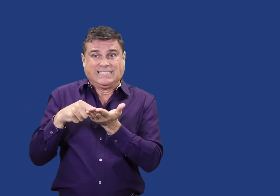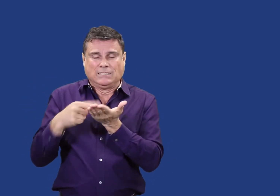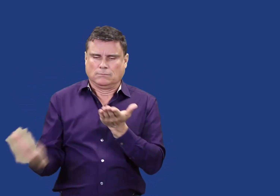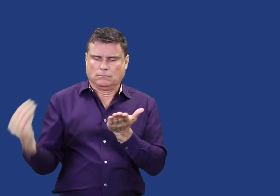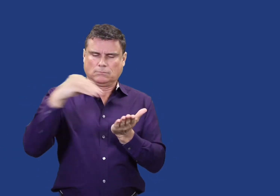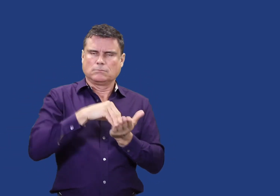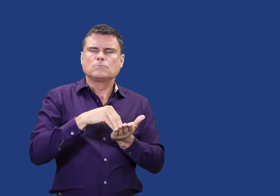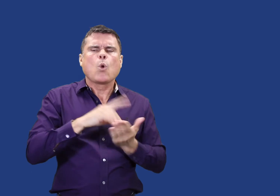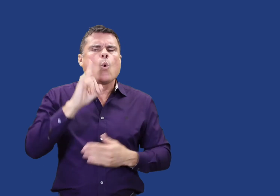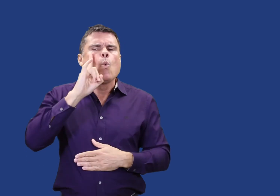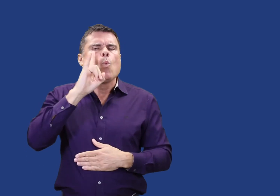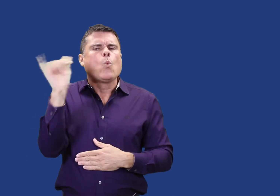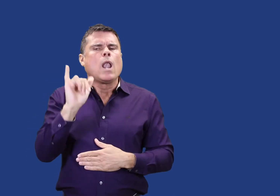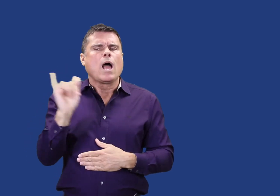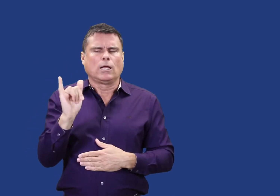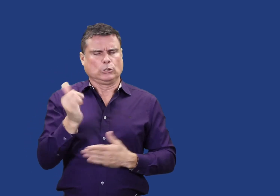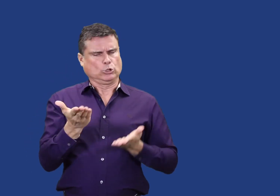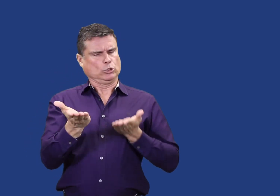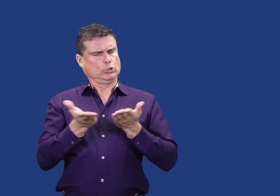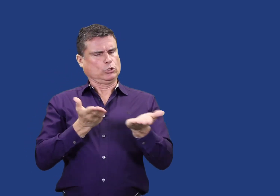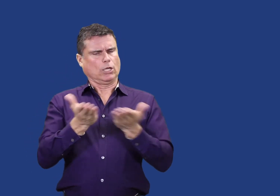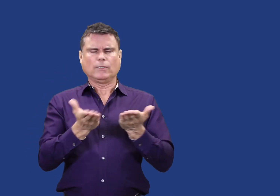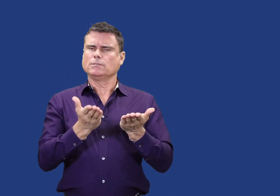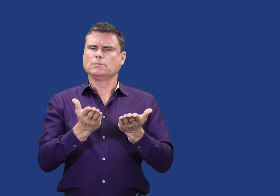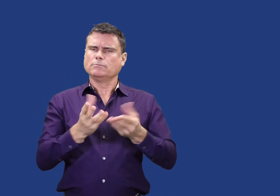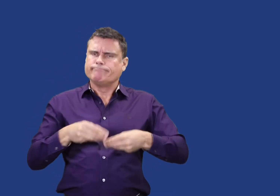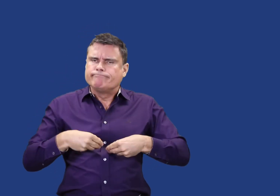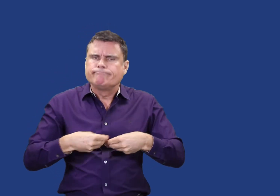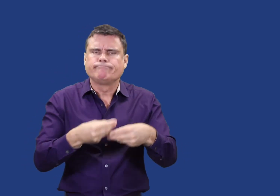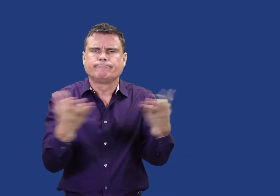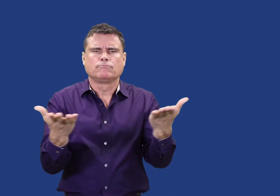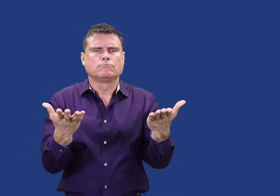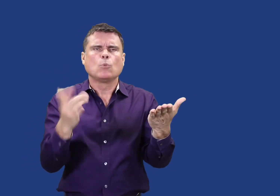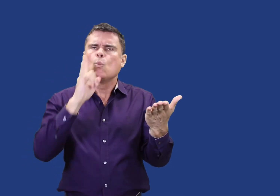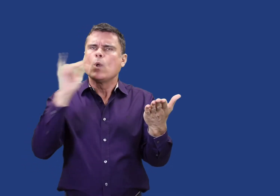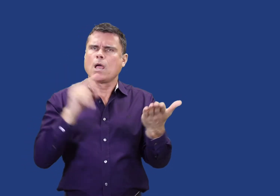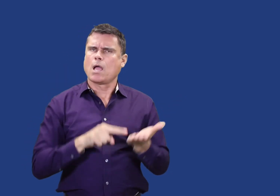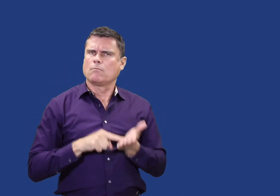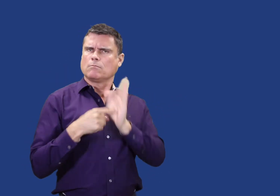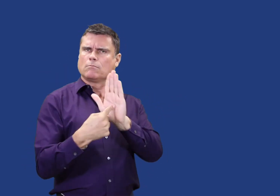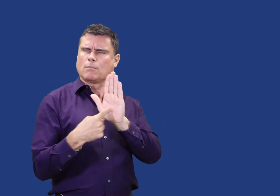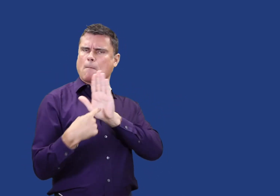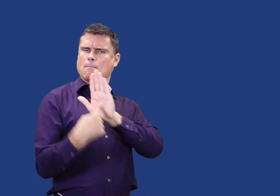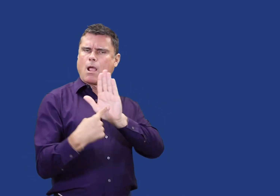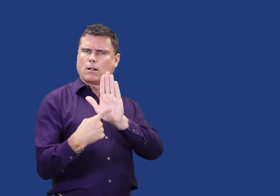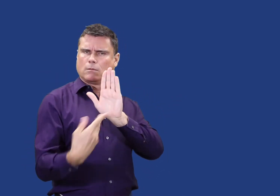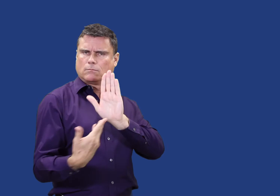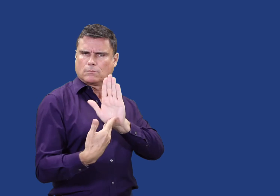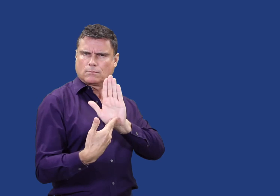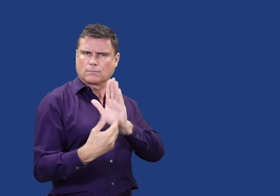INTO THE PROPOSED SERVICE DELIVERY FRAMEWORK MODEL.